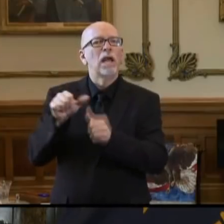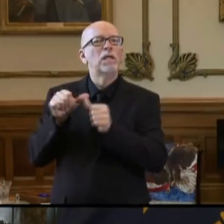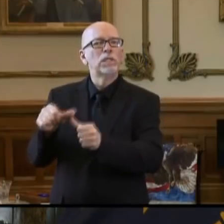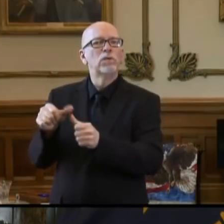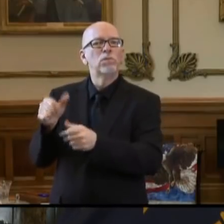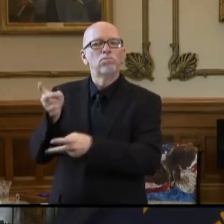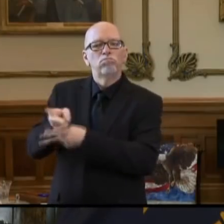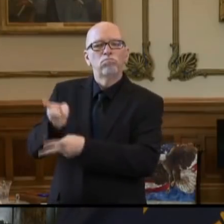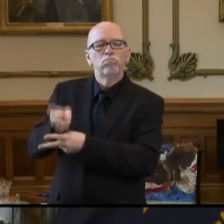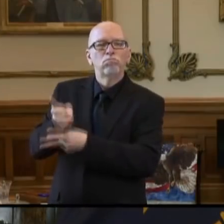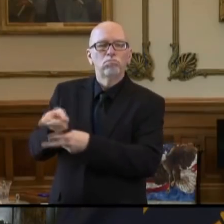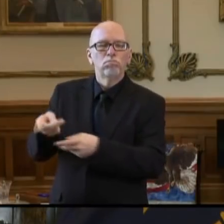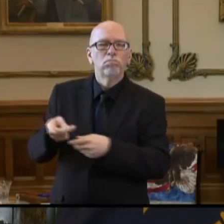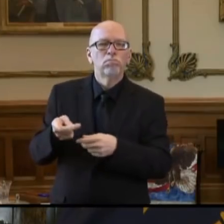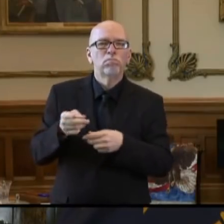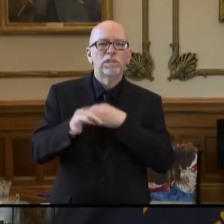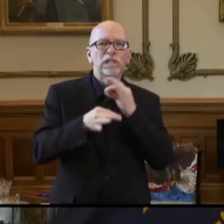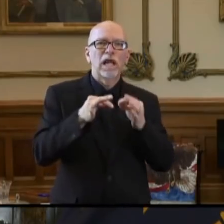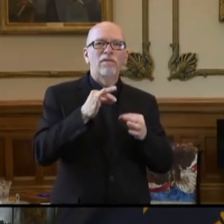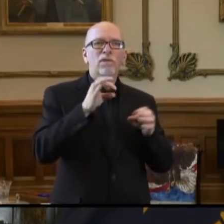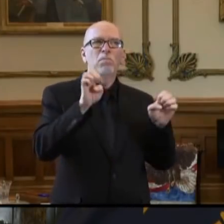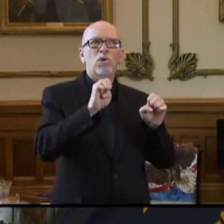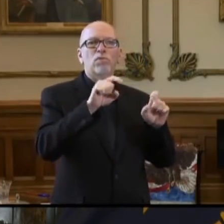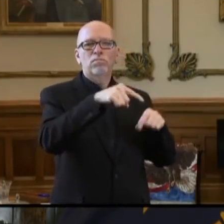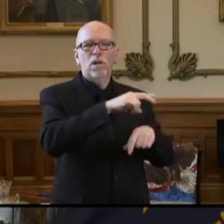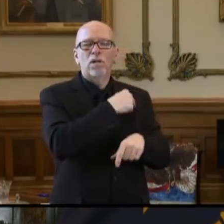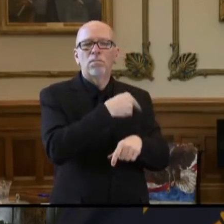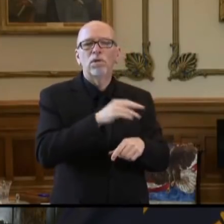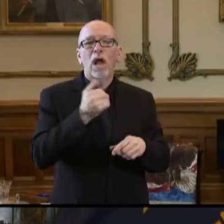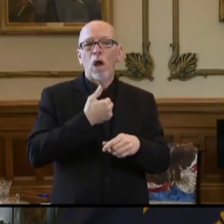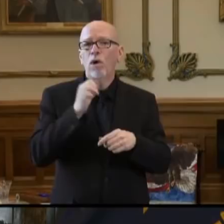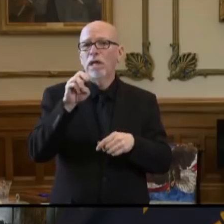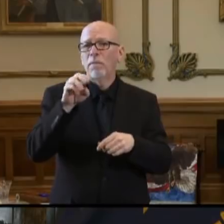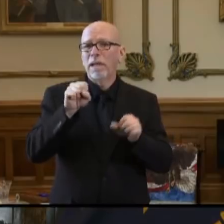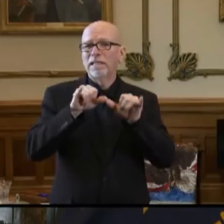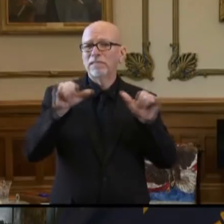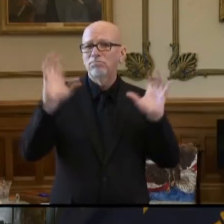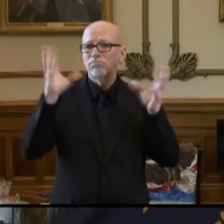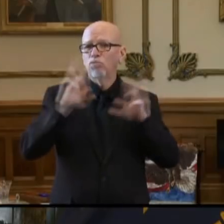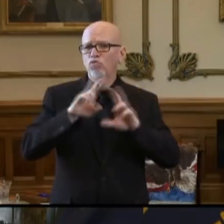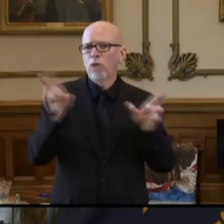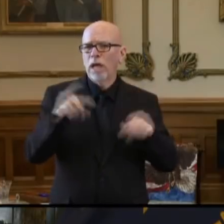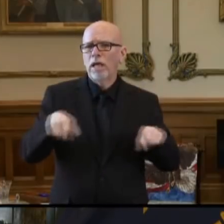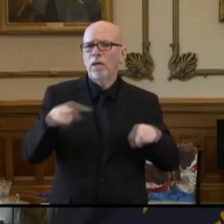TAKE THEM EITHER TO THEIR HOMES, EXTENDED CARE FACILITIES OR ALTERNATE HOSPITAL DESTINATIONS WHERE THEY CAN CONTINUE TO RECEIVE